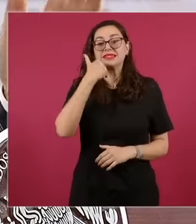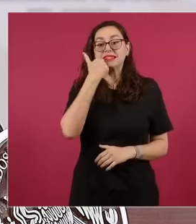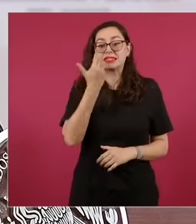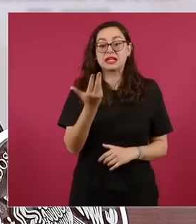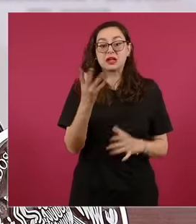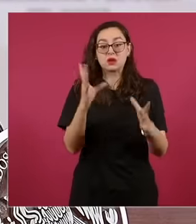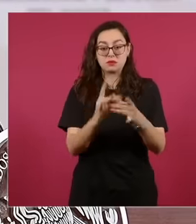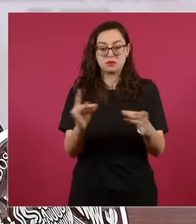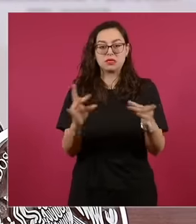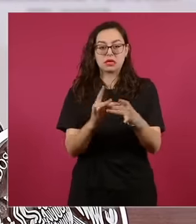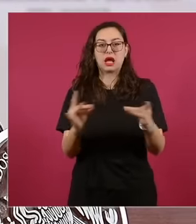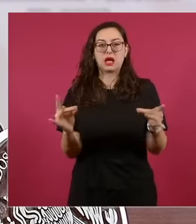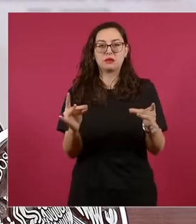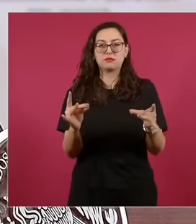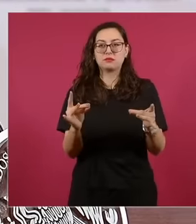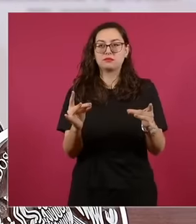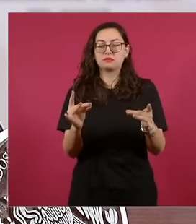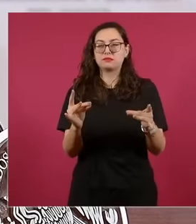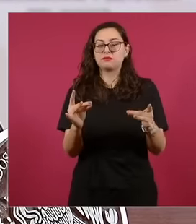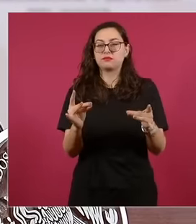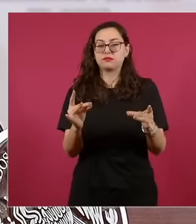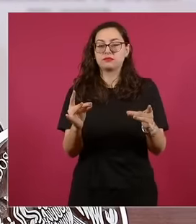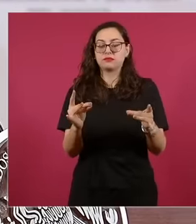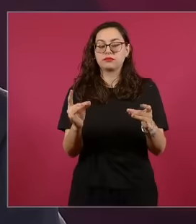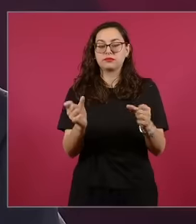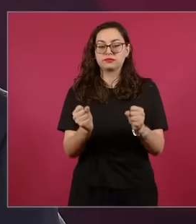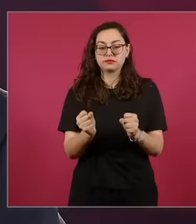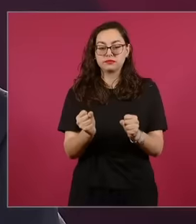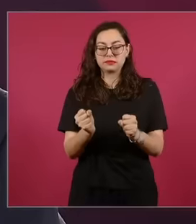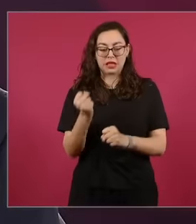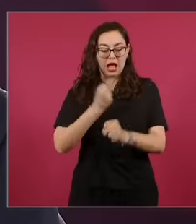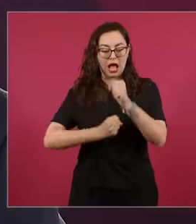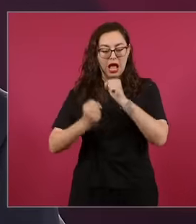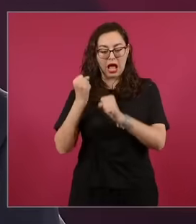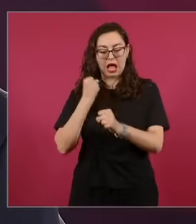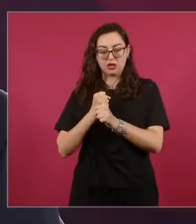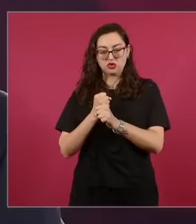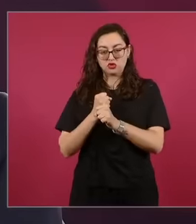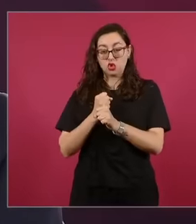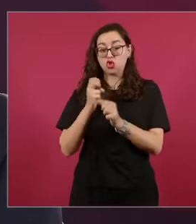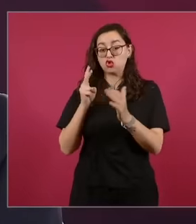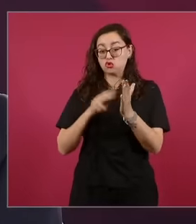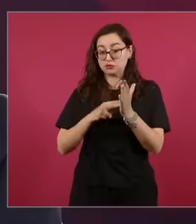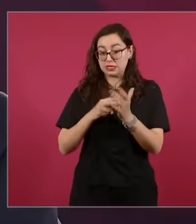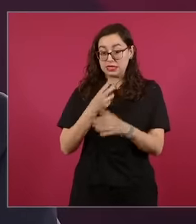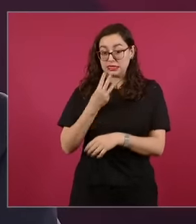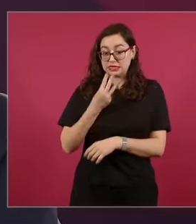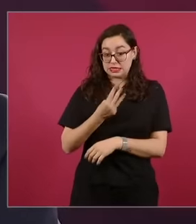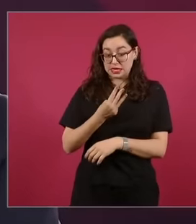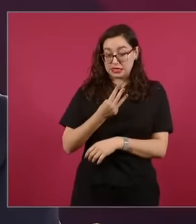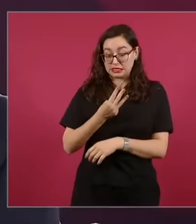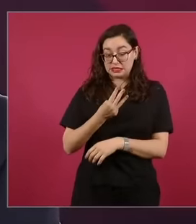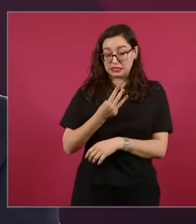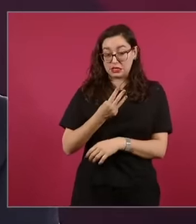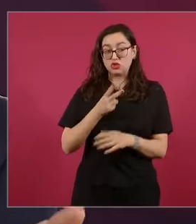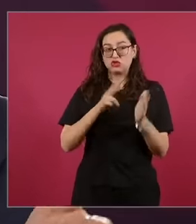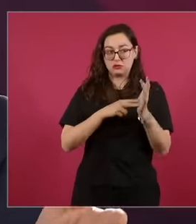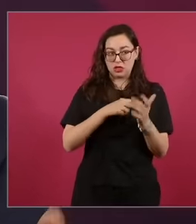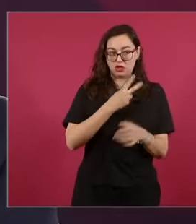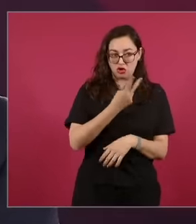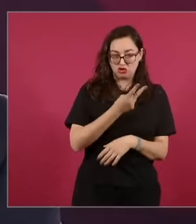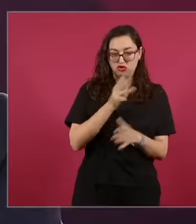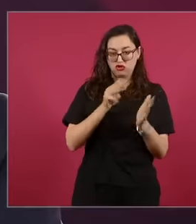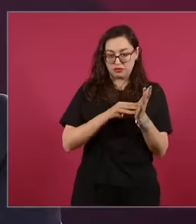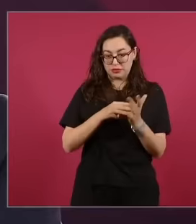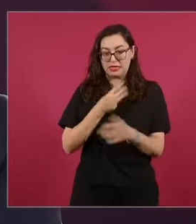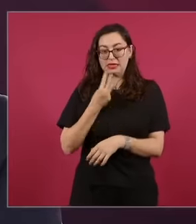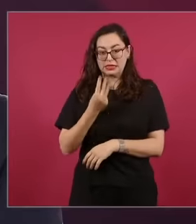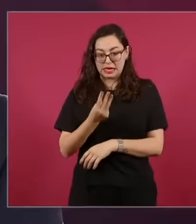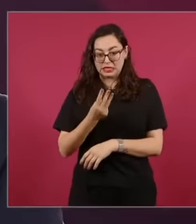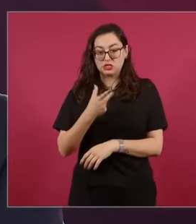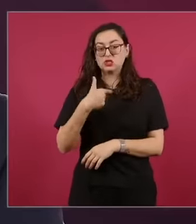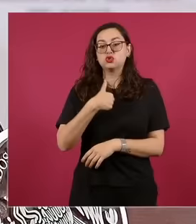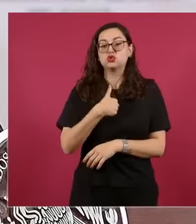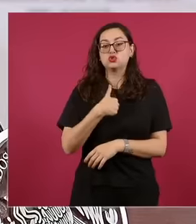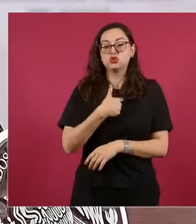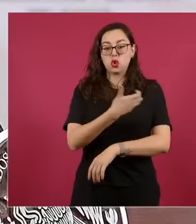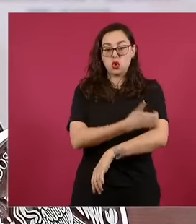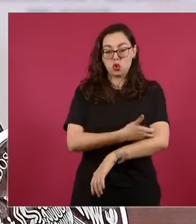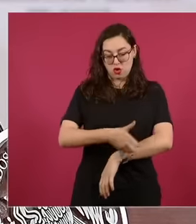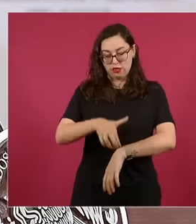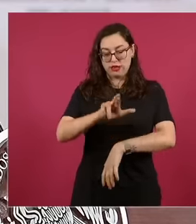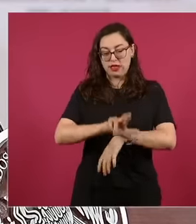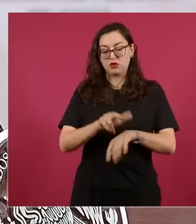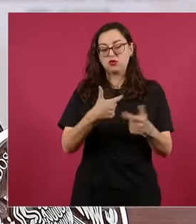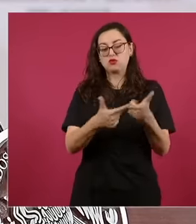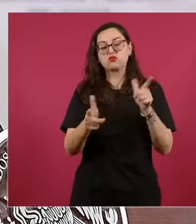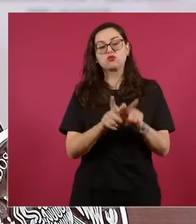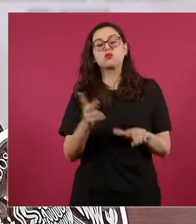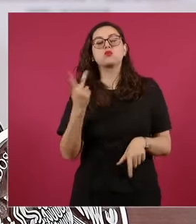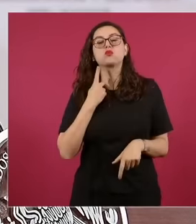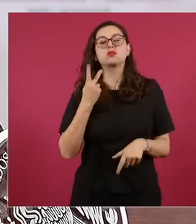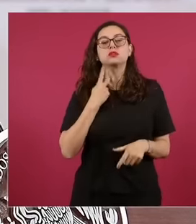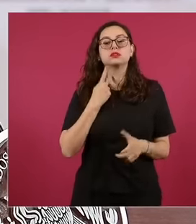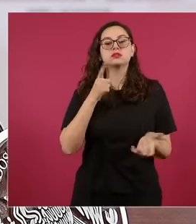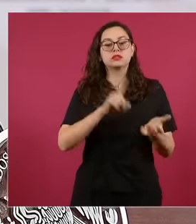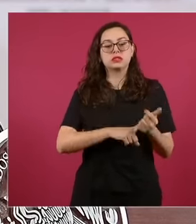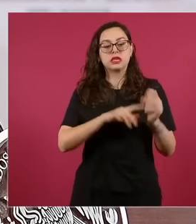year 2003 2002 2003 that I was coordinator of the parliamentary group in the chamber of deputies and was